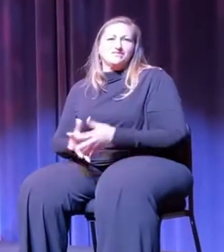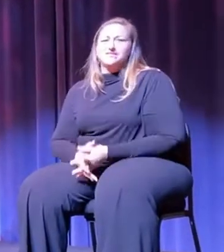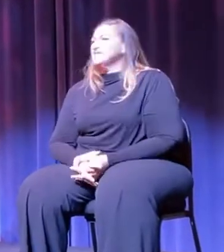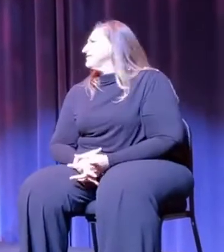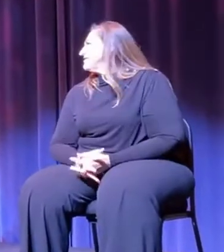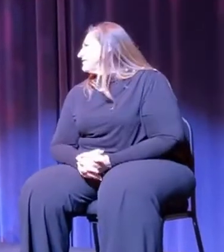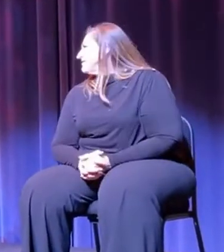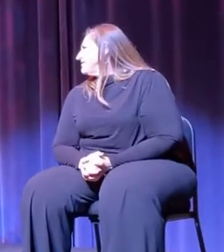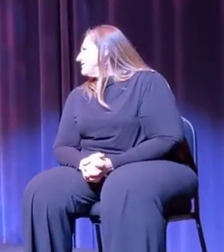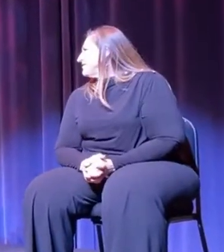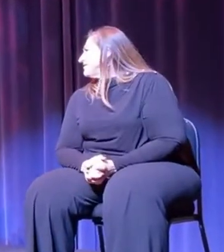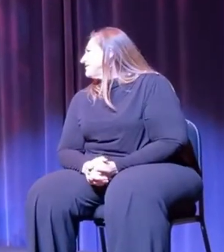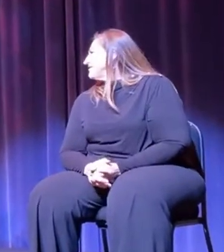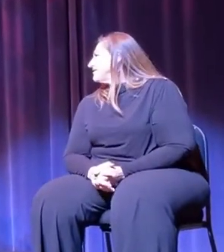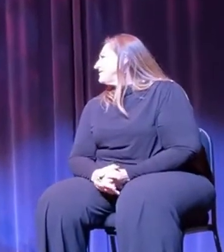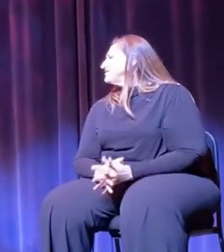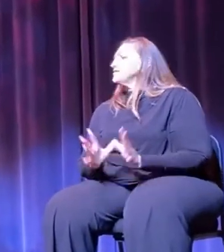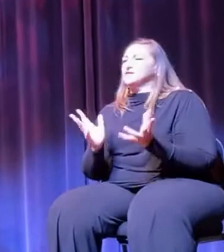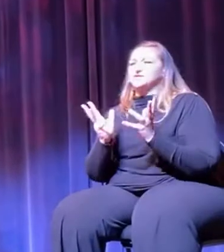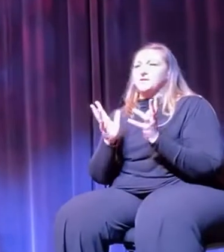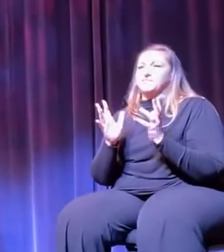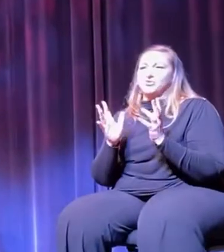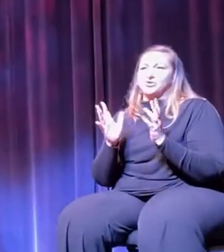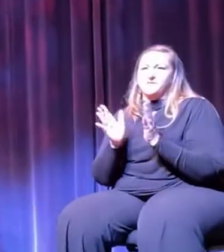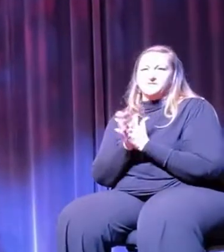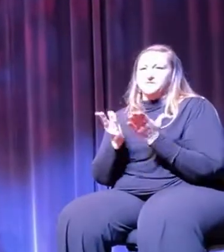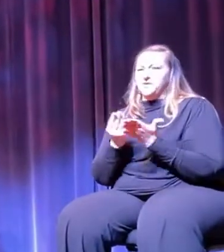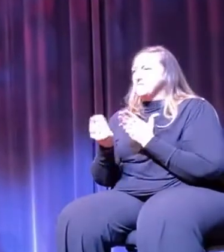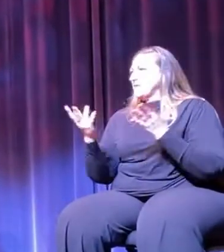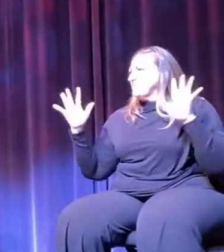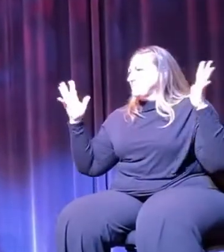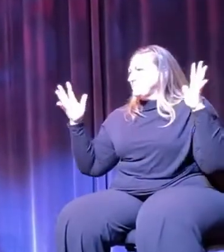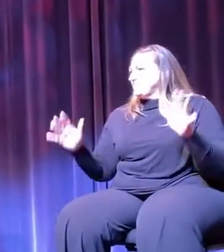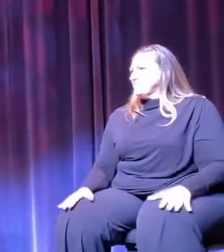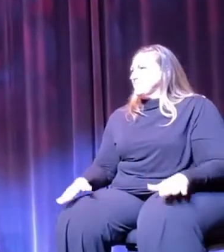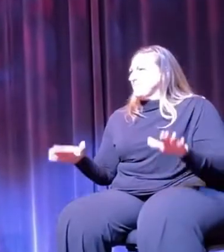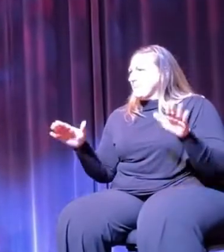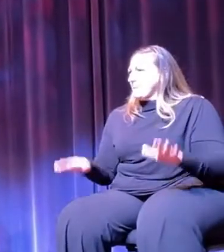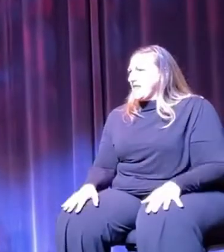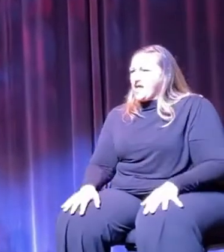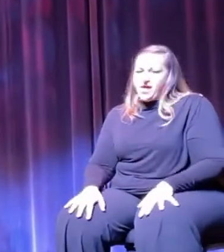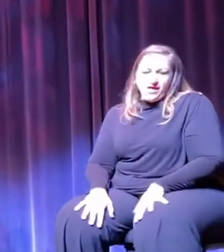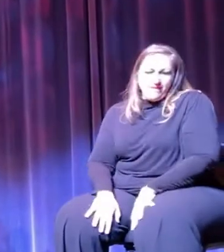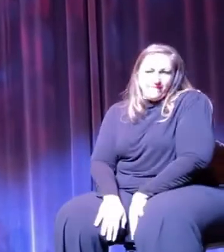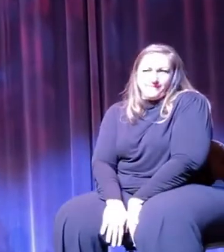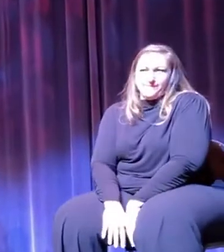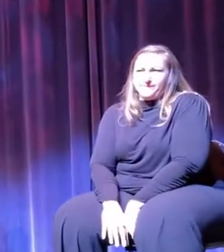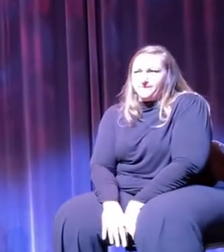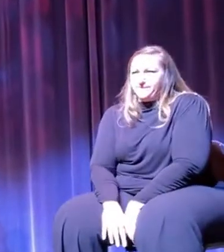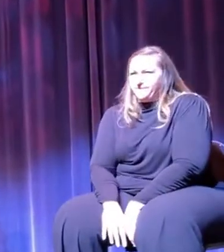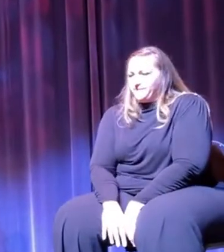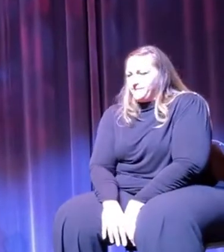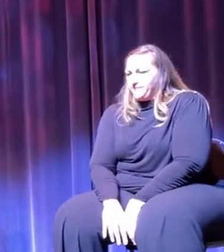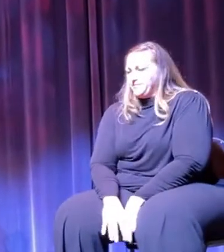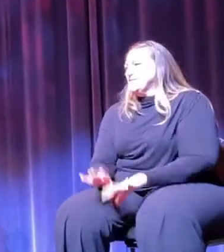Nora has a chapbook out, so please purchase it. I have copies. Thank you so much everyone, happy Sunday.